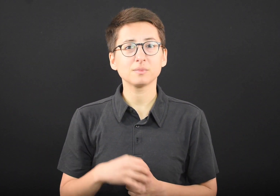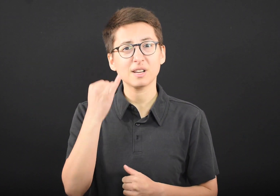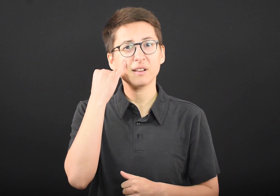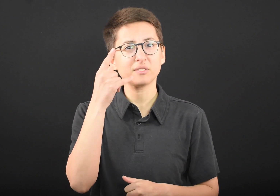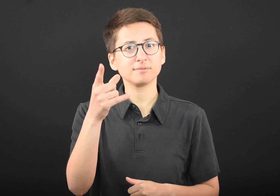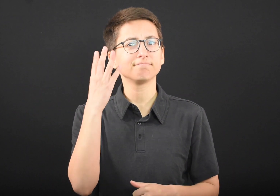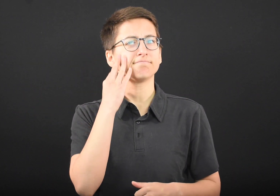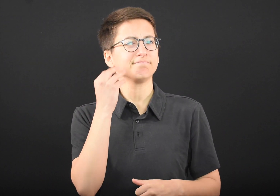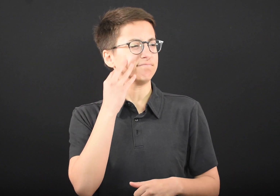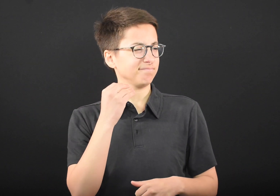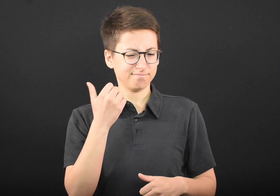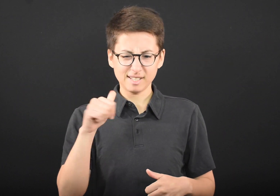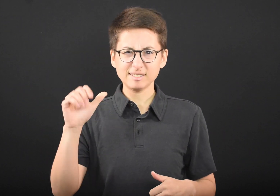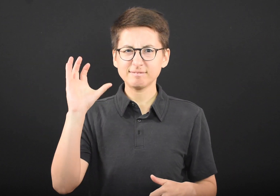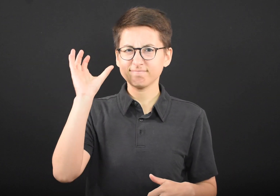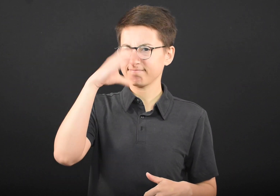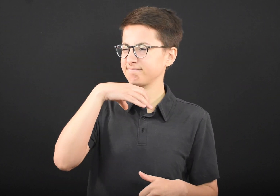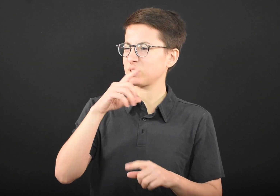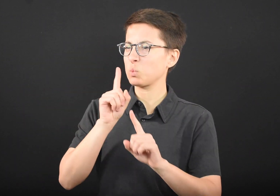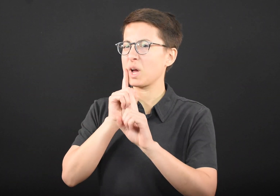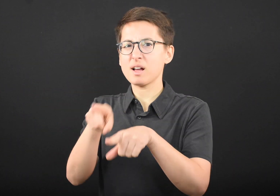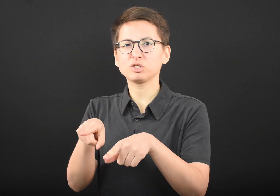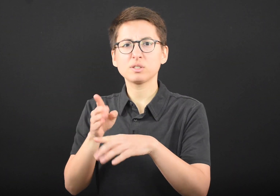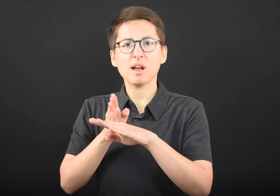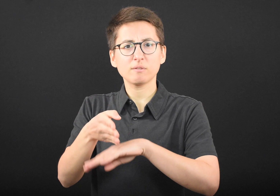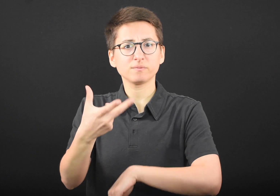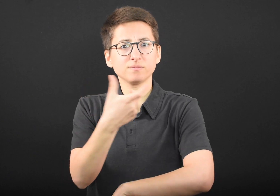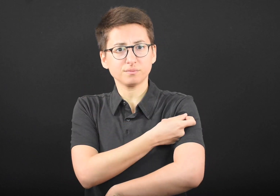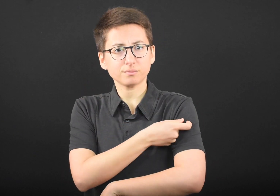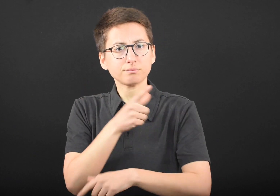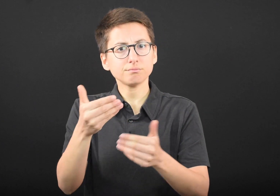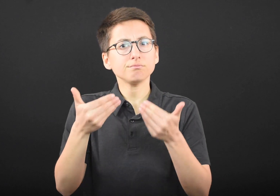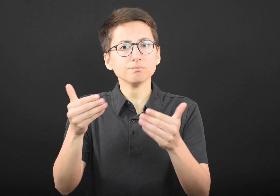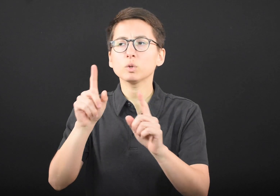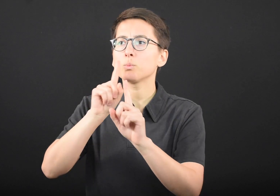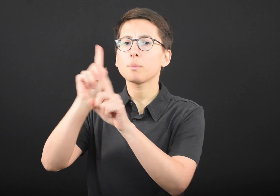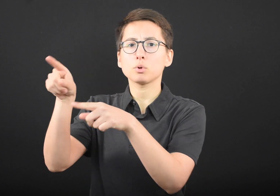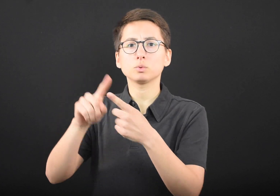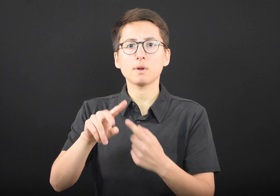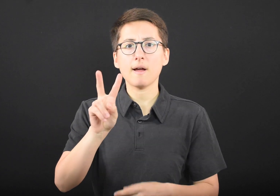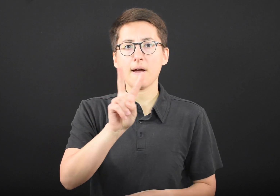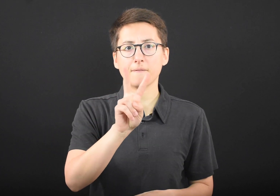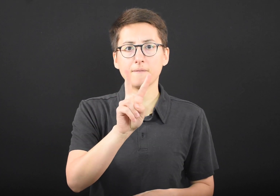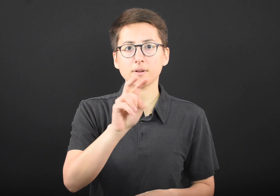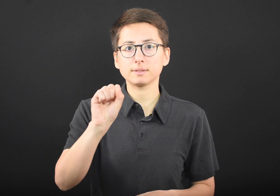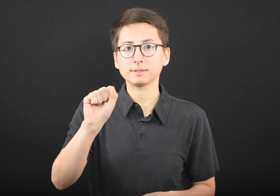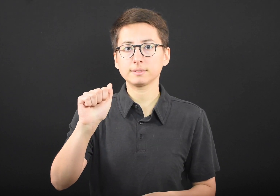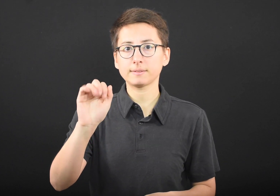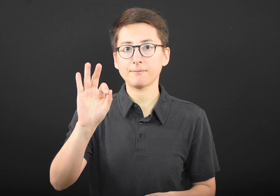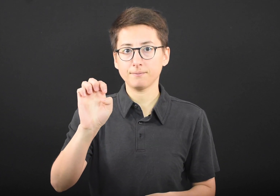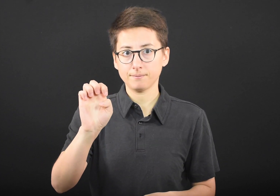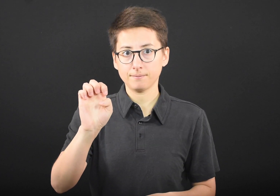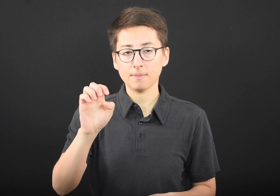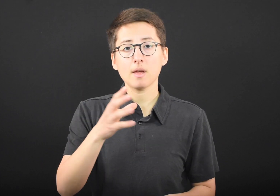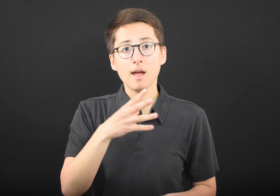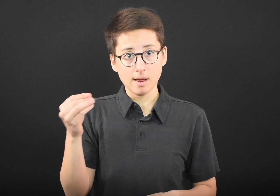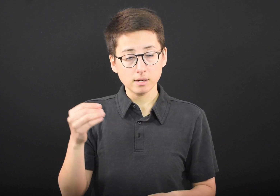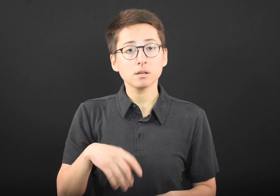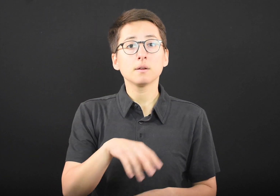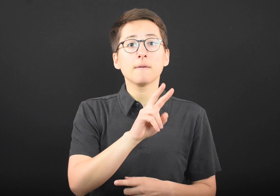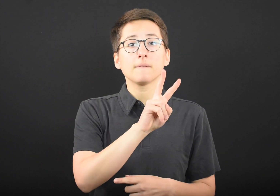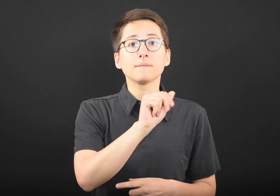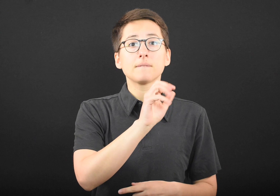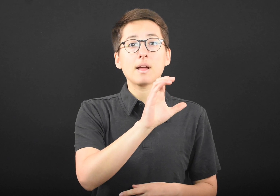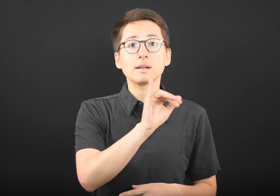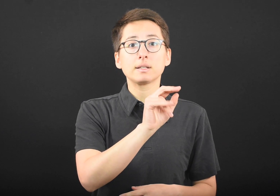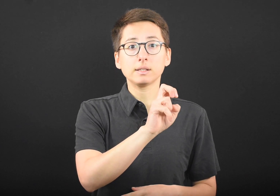● If you experience any adverse events after vaccination, report them to v-safe and the Vaccine